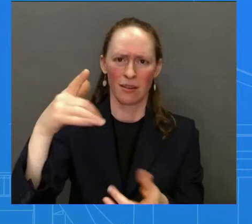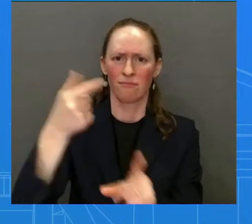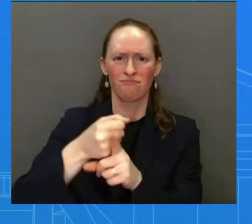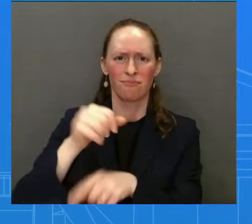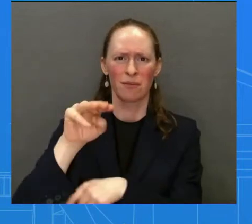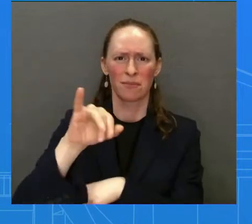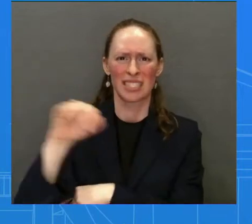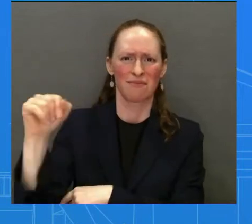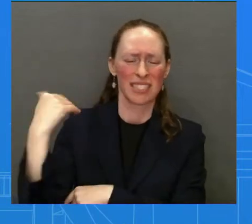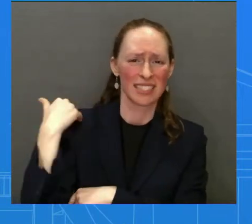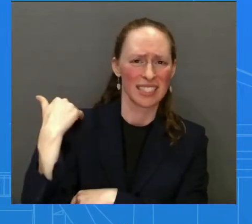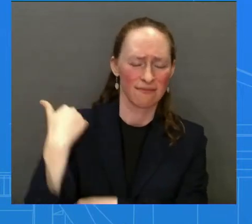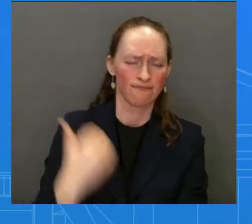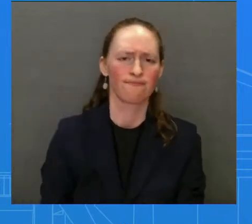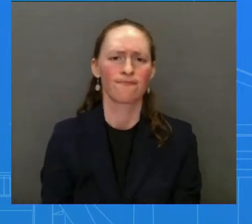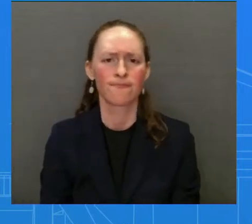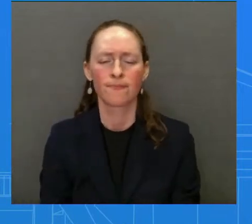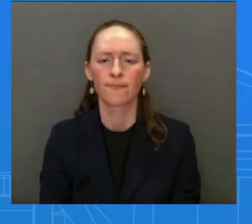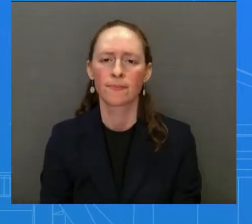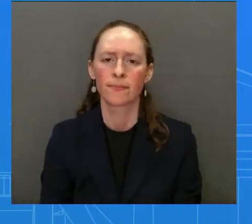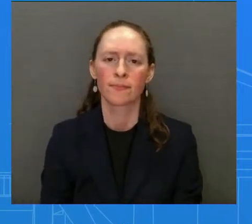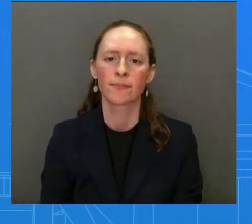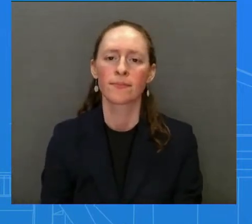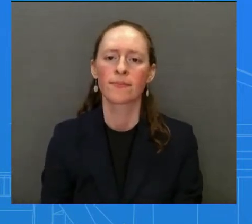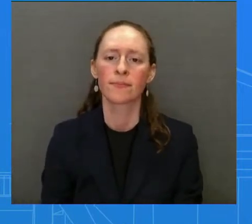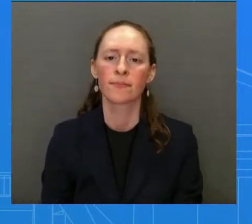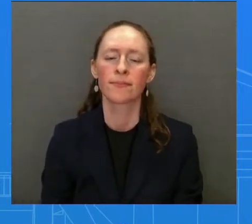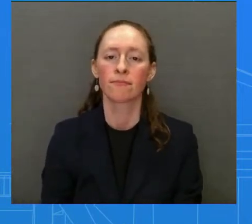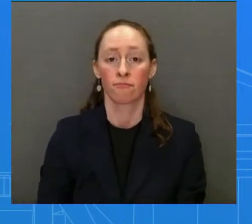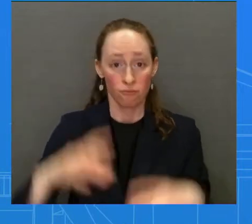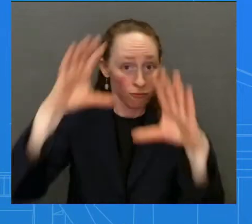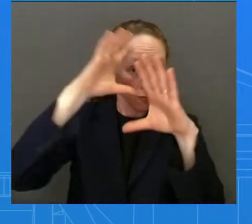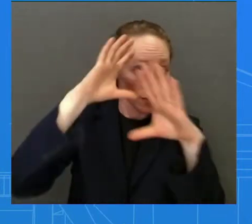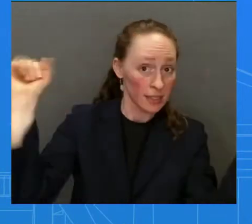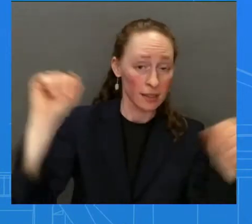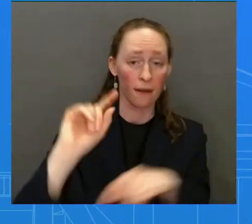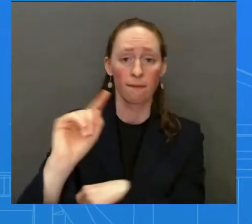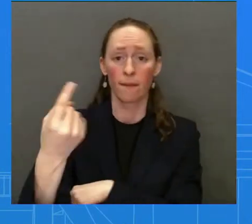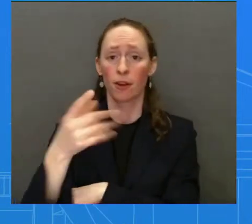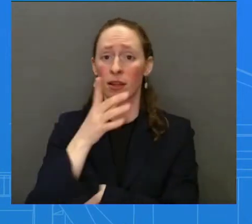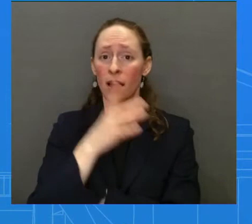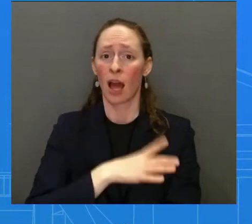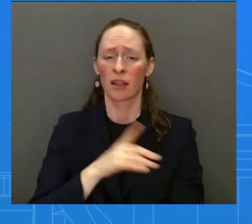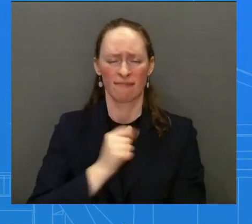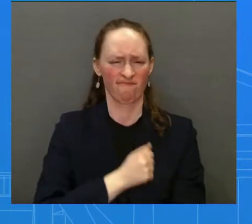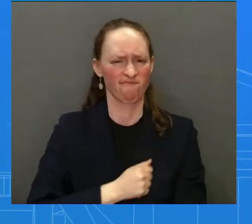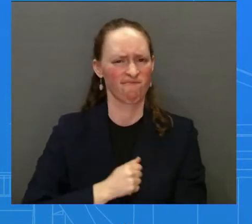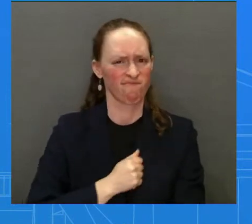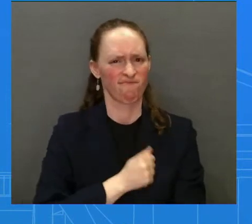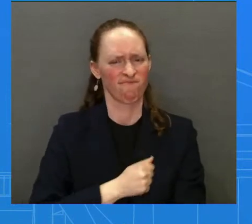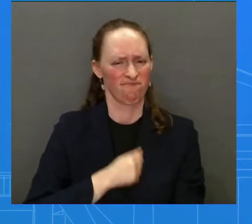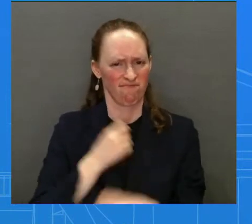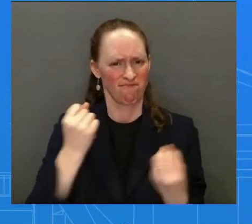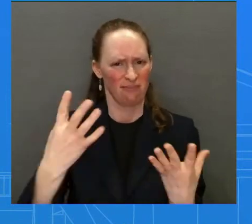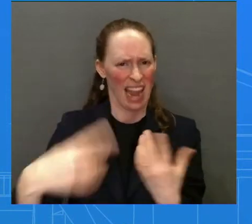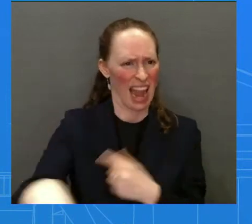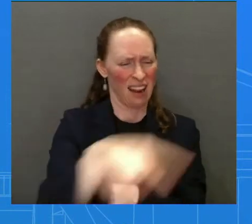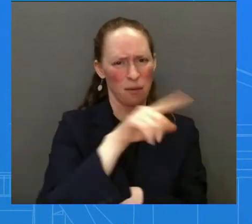who lost loved ones in these tornadoes. To that end, President Biden approved an expedited major disaster